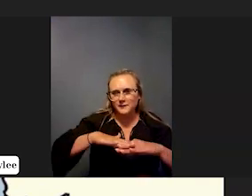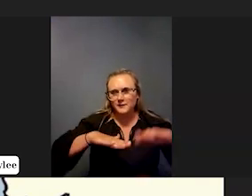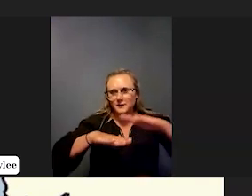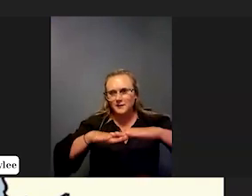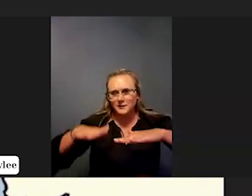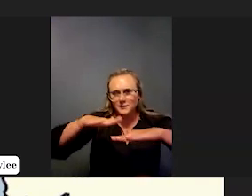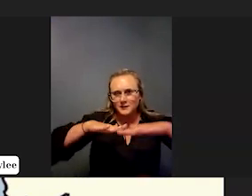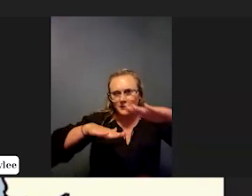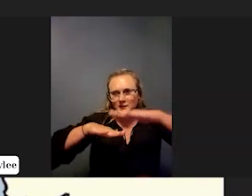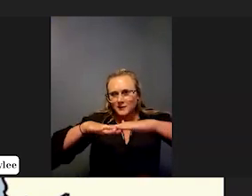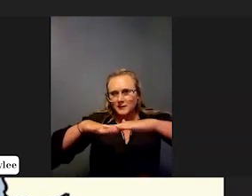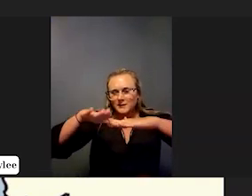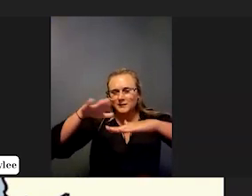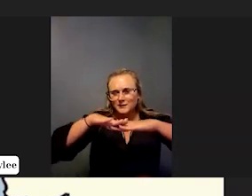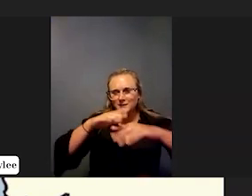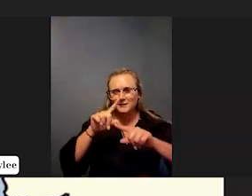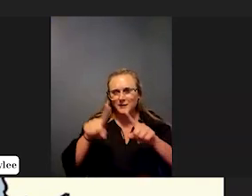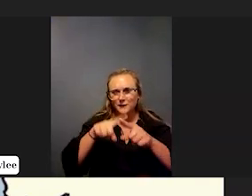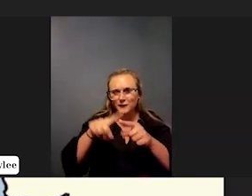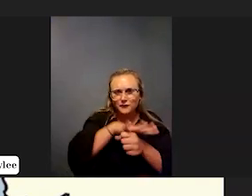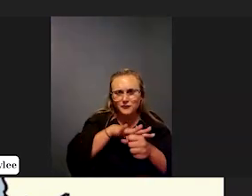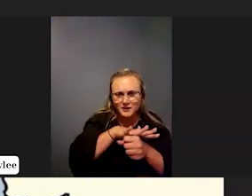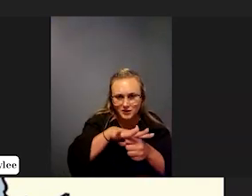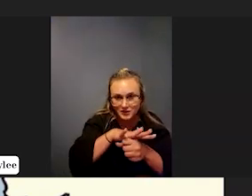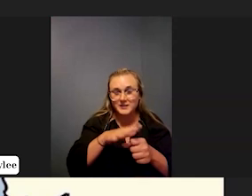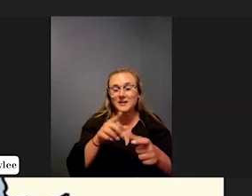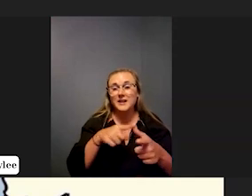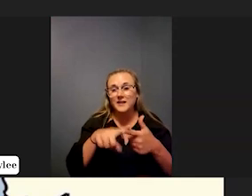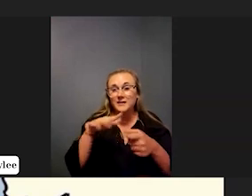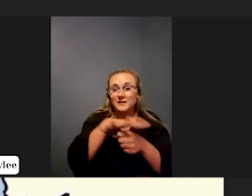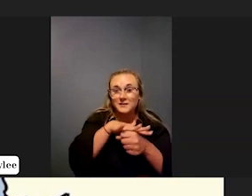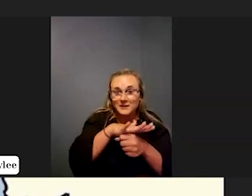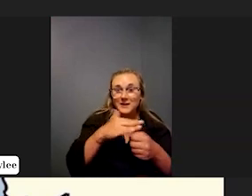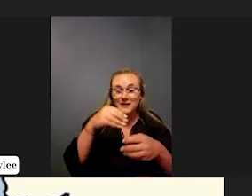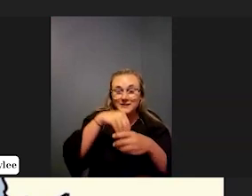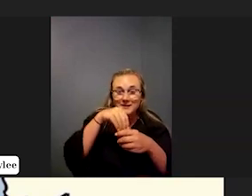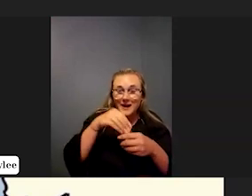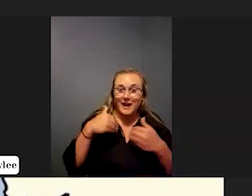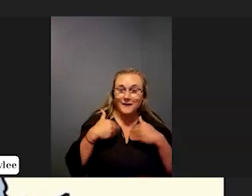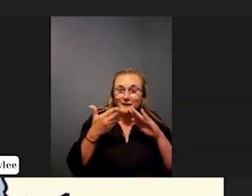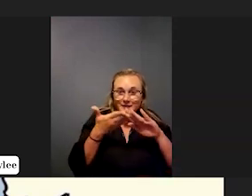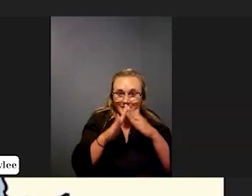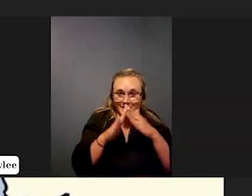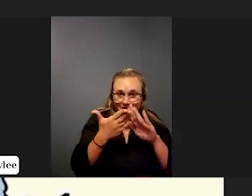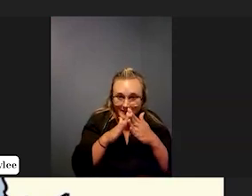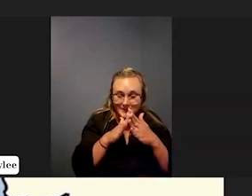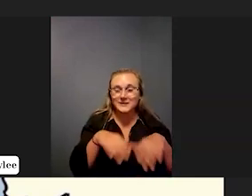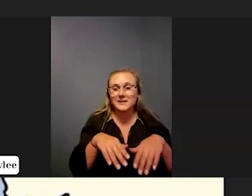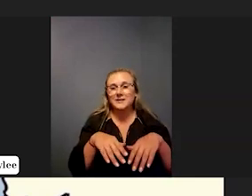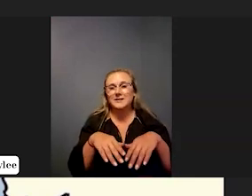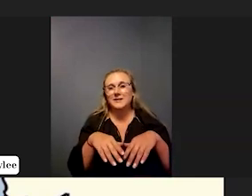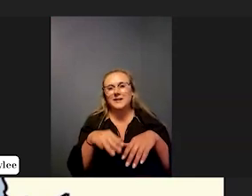And then on top of those provinces we have cities. And then on top of those cities, in areas we have certain, um,